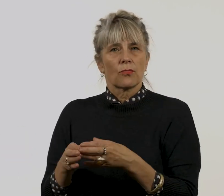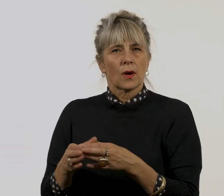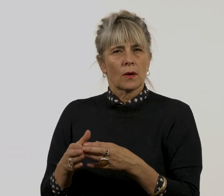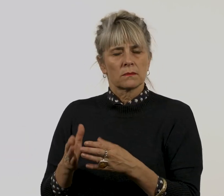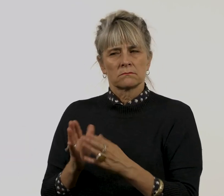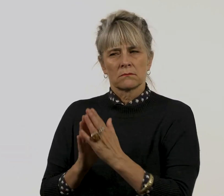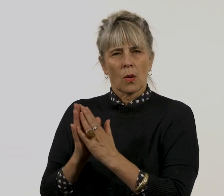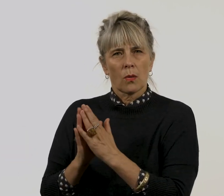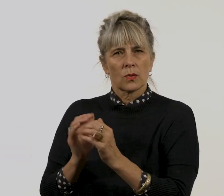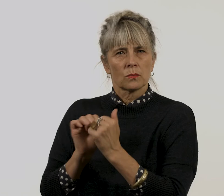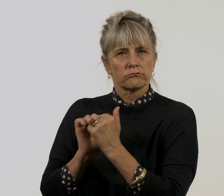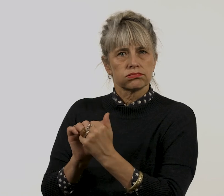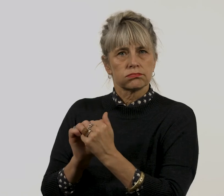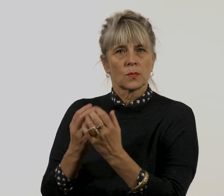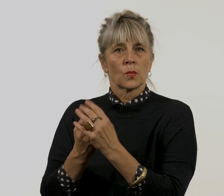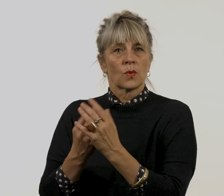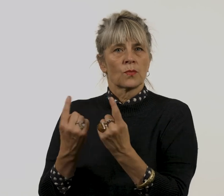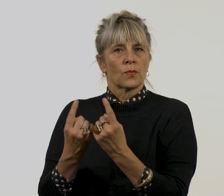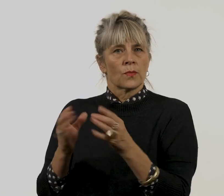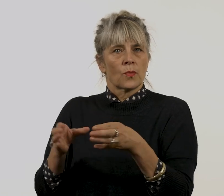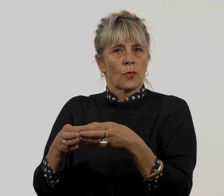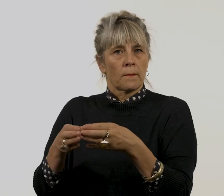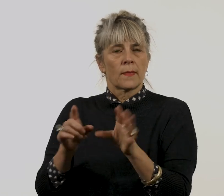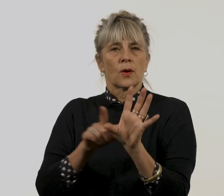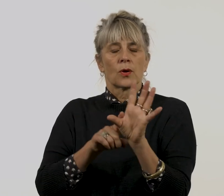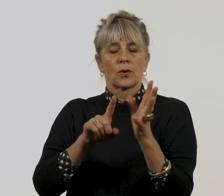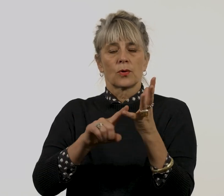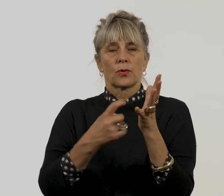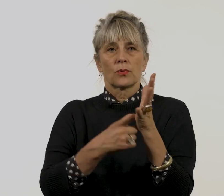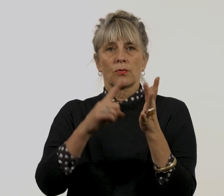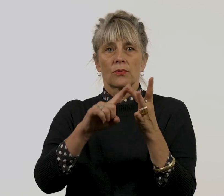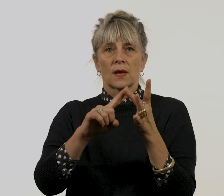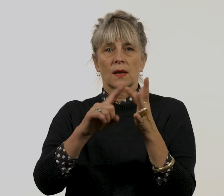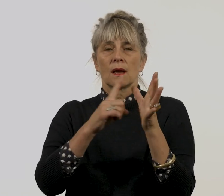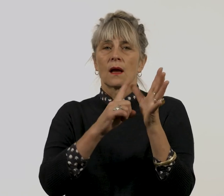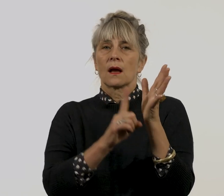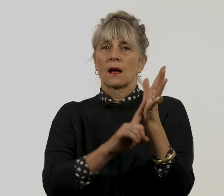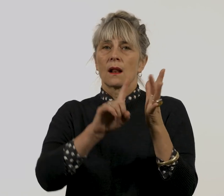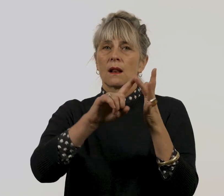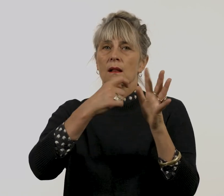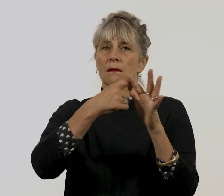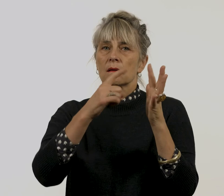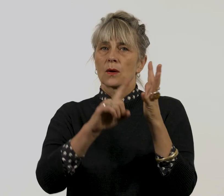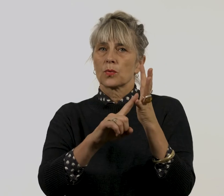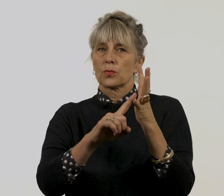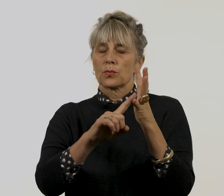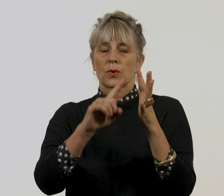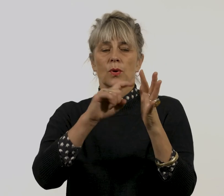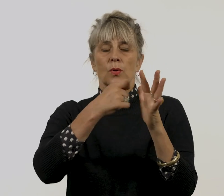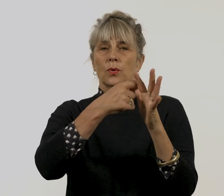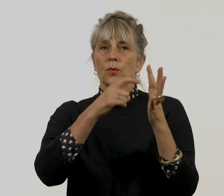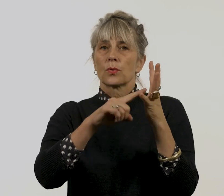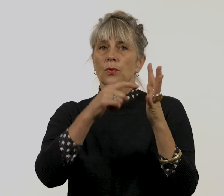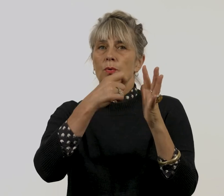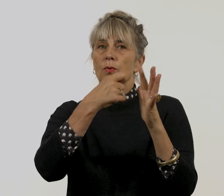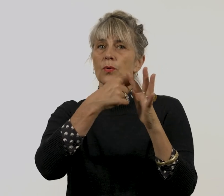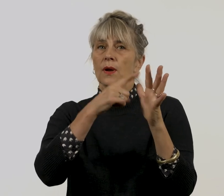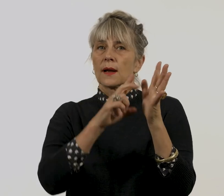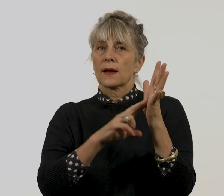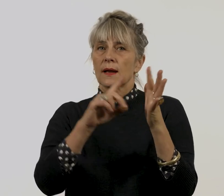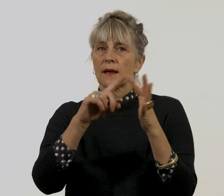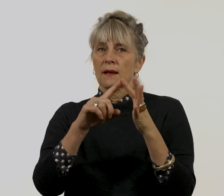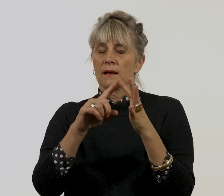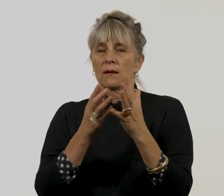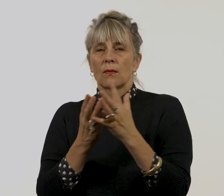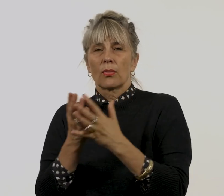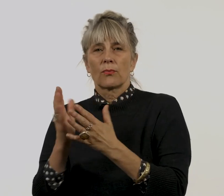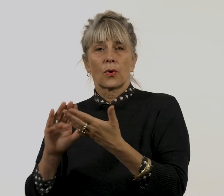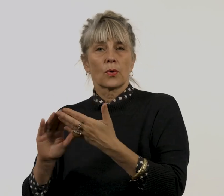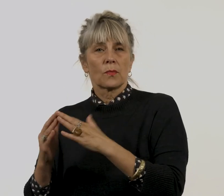The collective works closely with the Yuri Alaiku Kuikane Association to restore peace